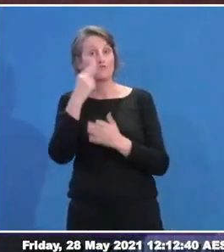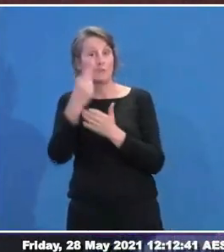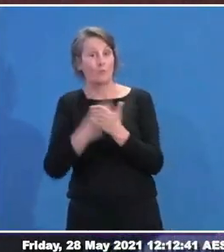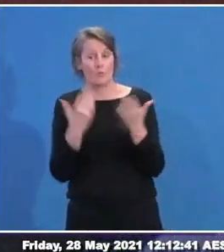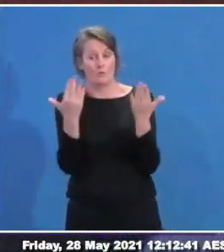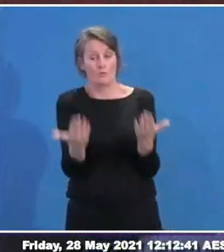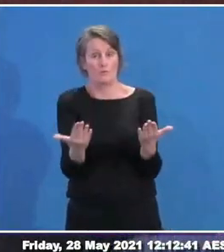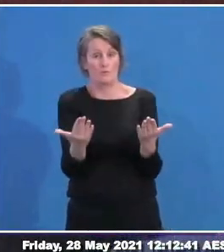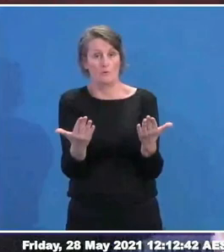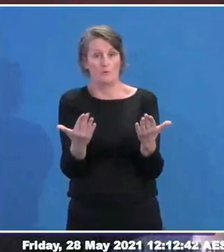Bundle A, Tab 135.